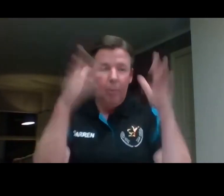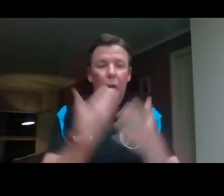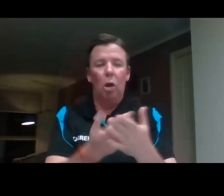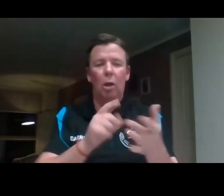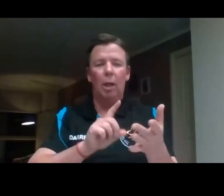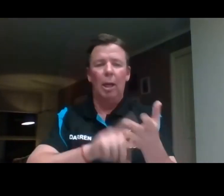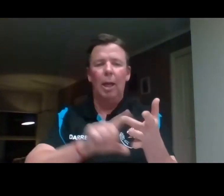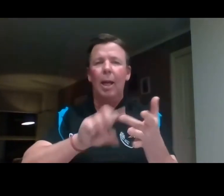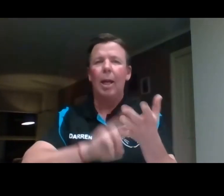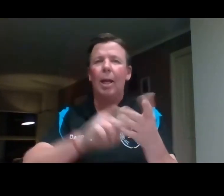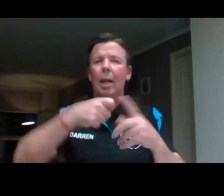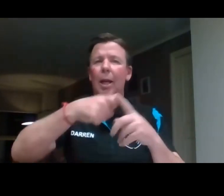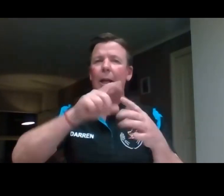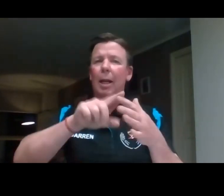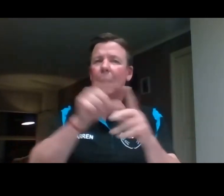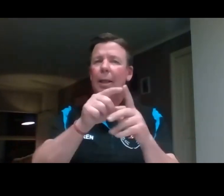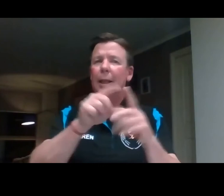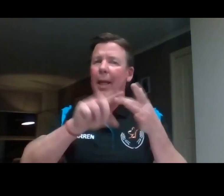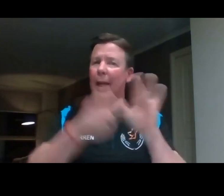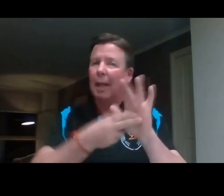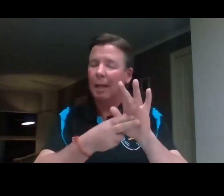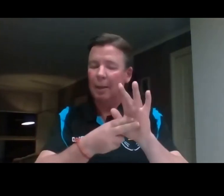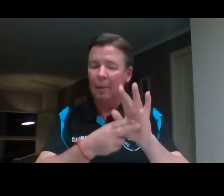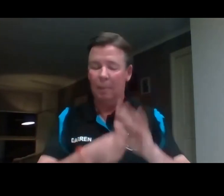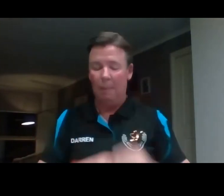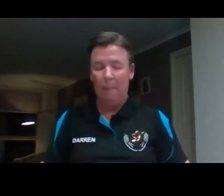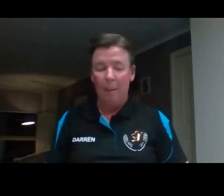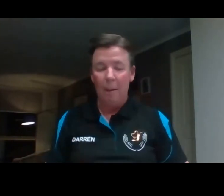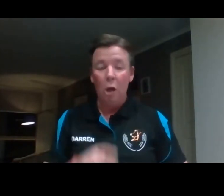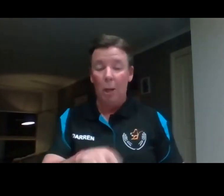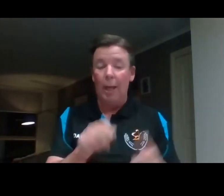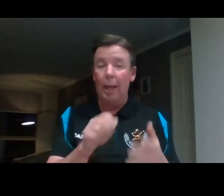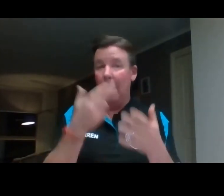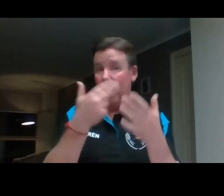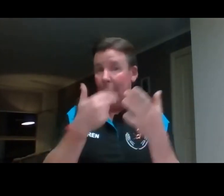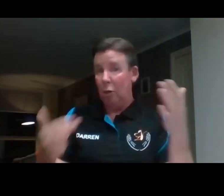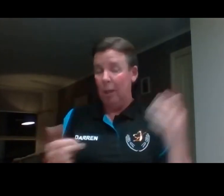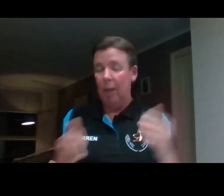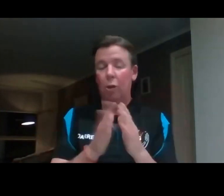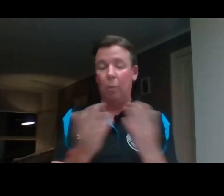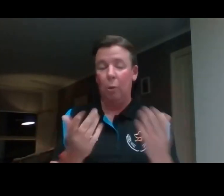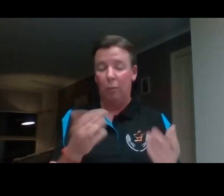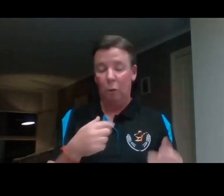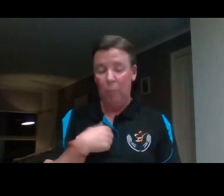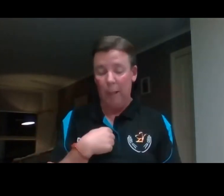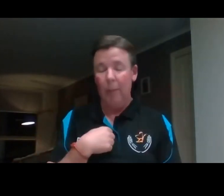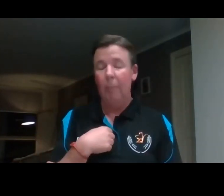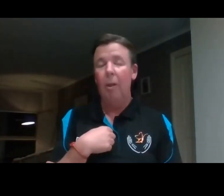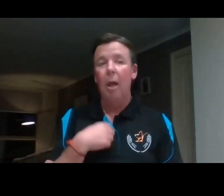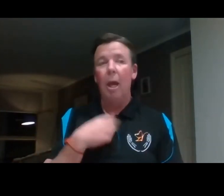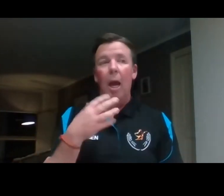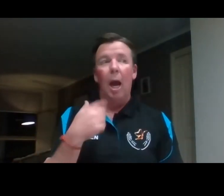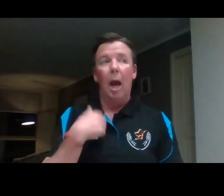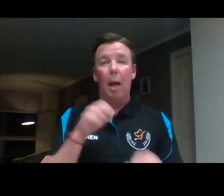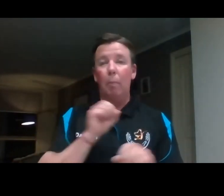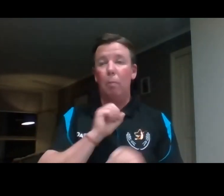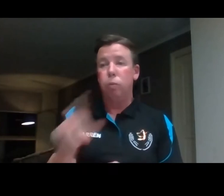[Darren signs some details of the process to arrange self-publishing]